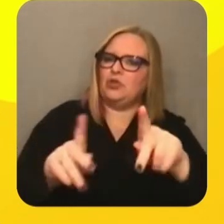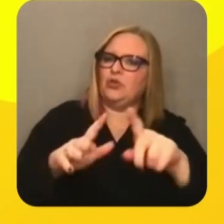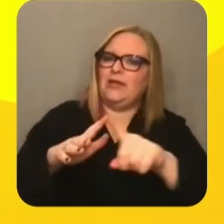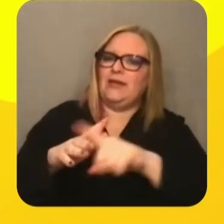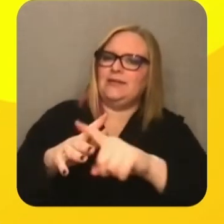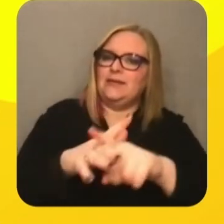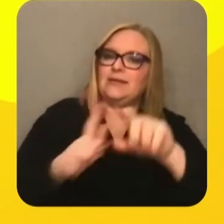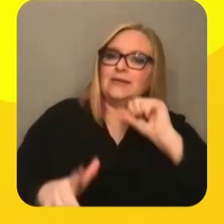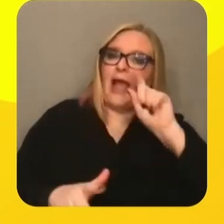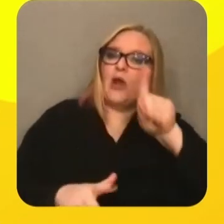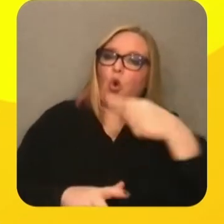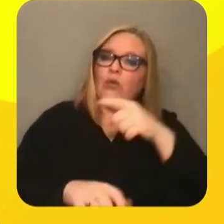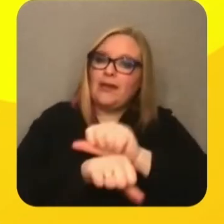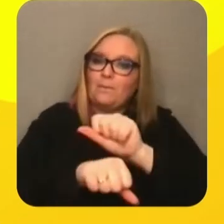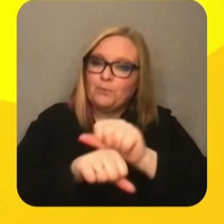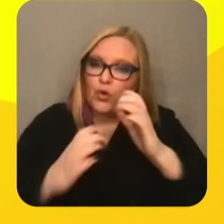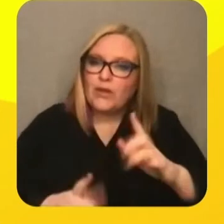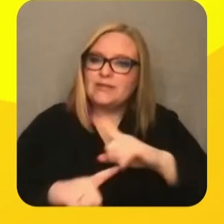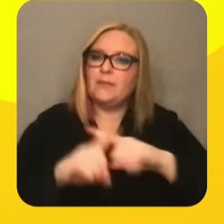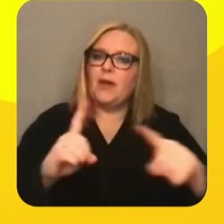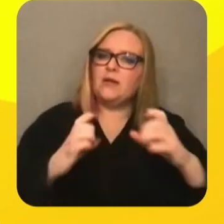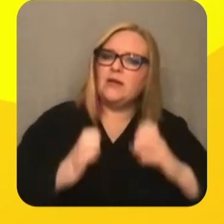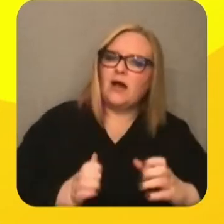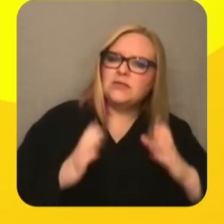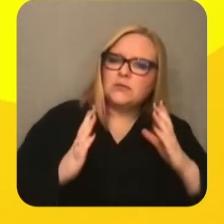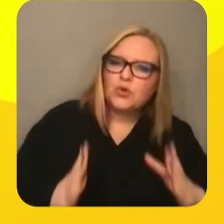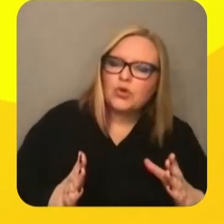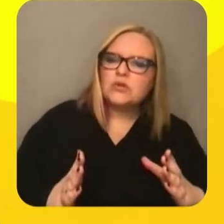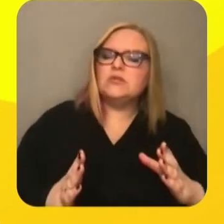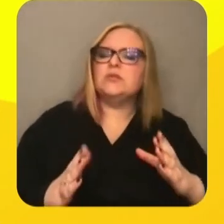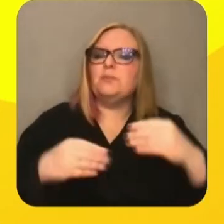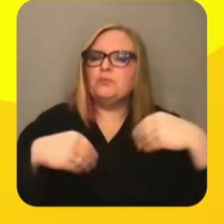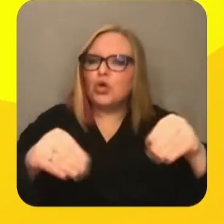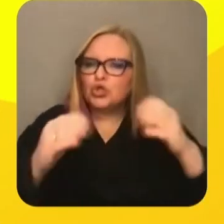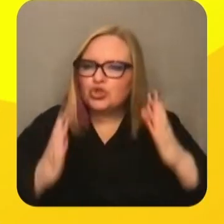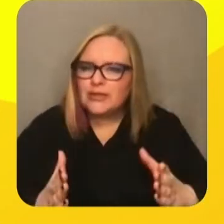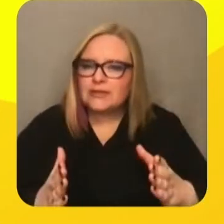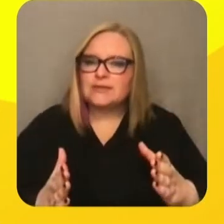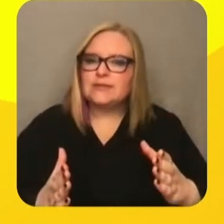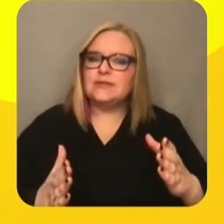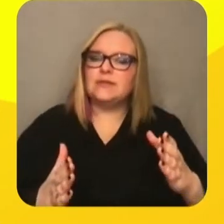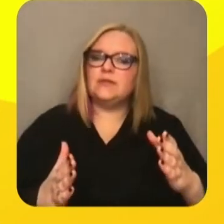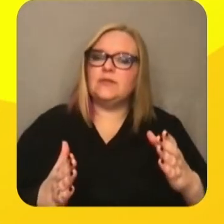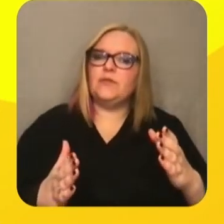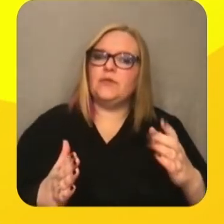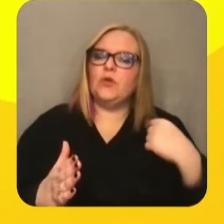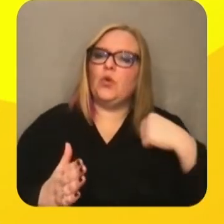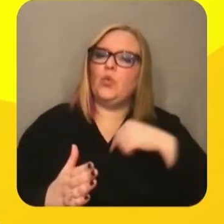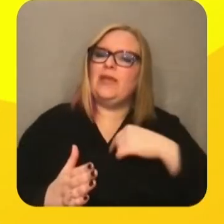but also our customers and our merchants. Internationally we just feel like we're still a bit of ways from being able to collect the data,